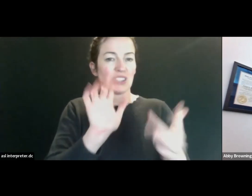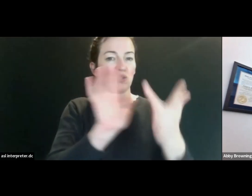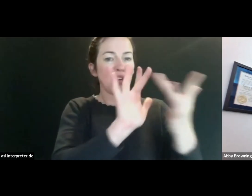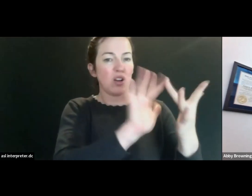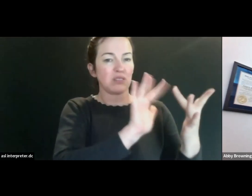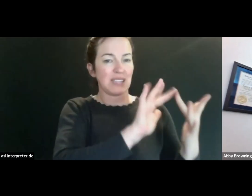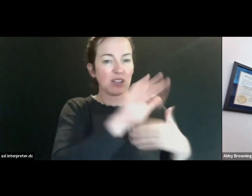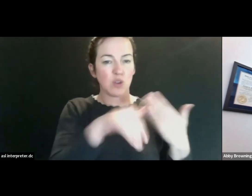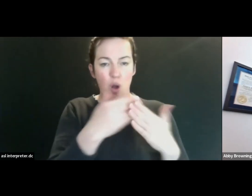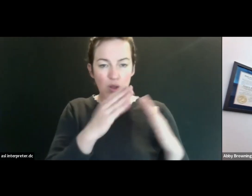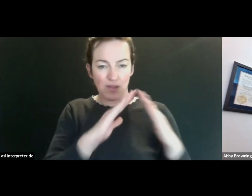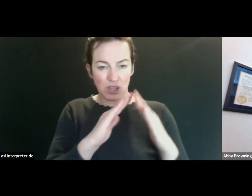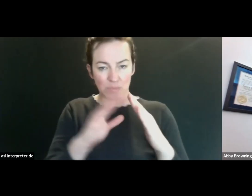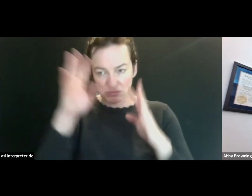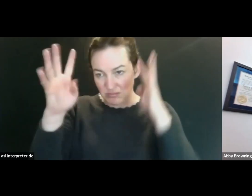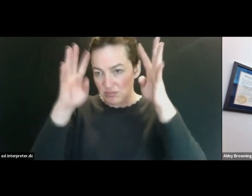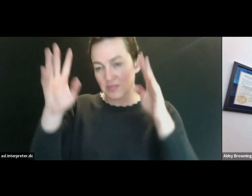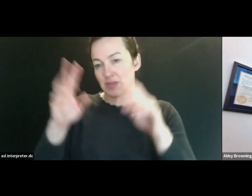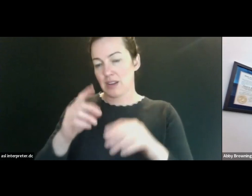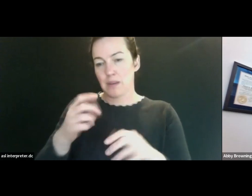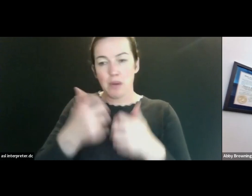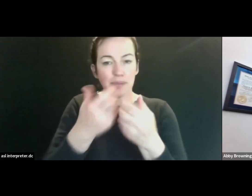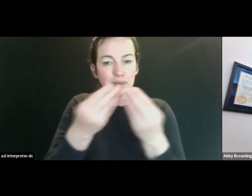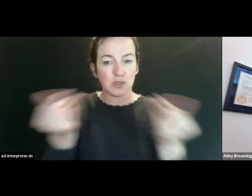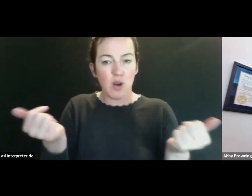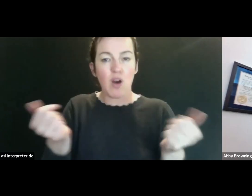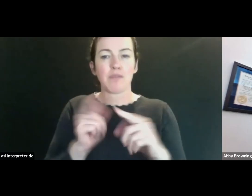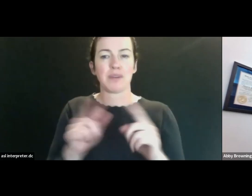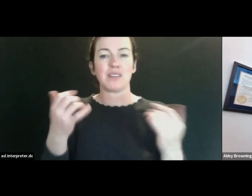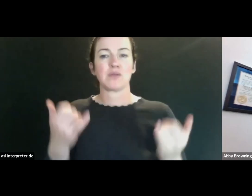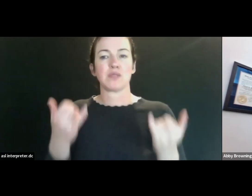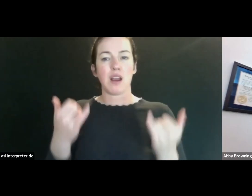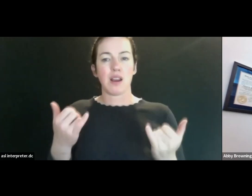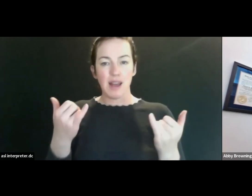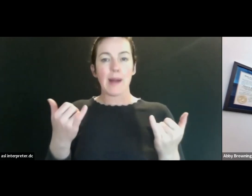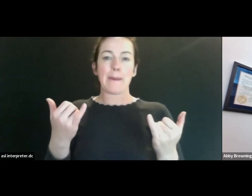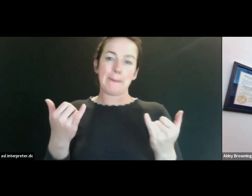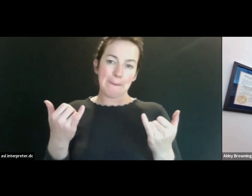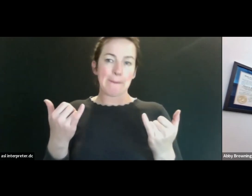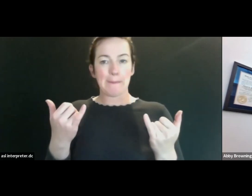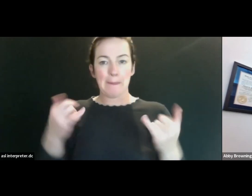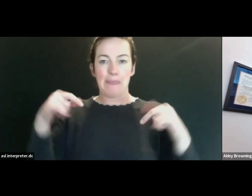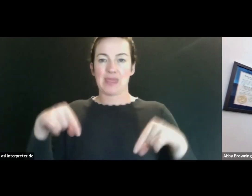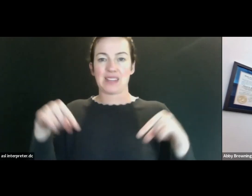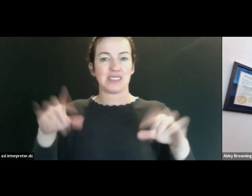and coming up with these innovative solutions. But right now this is a wonderful working